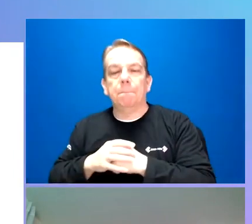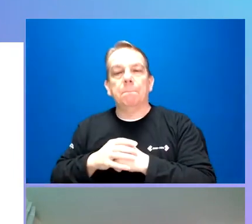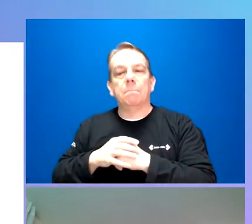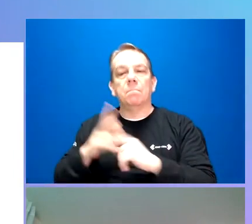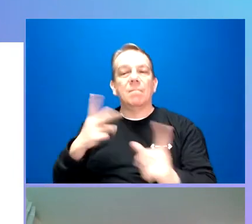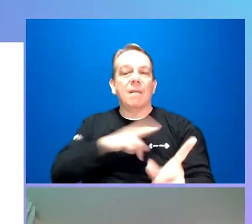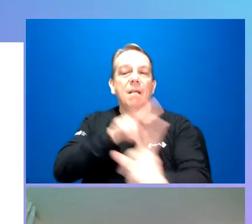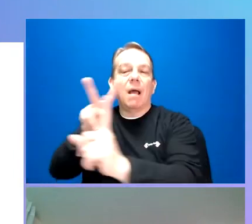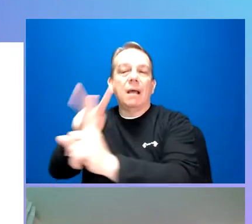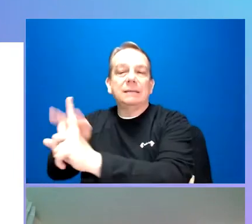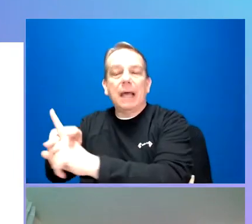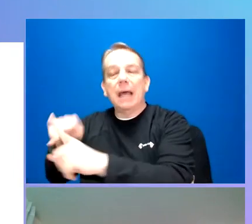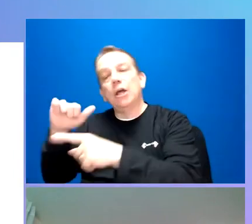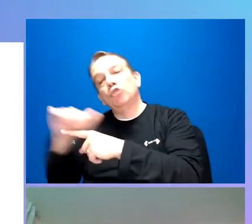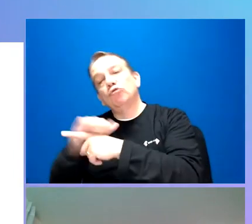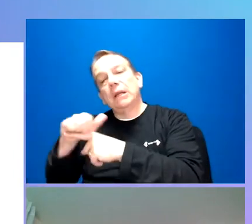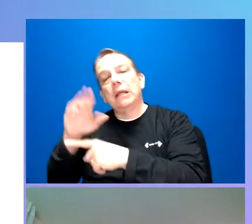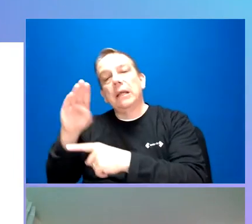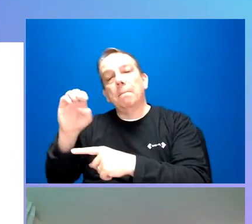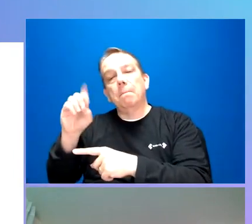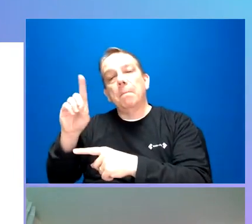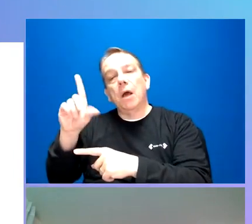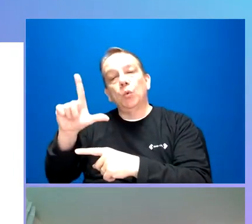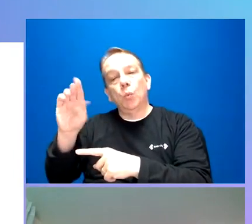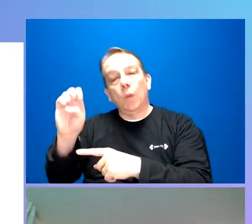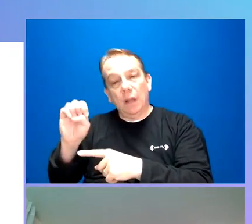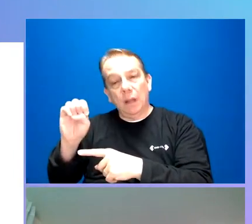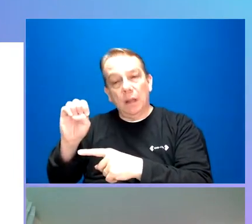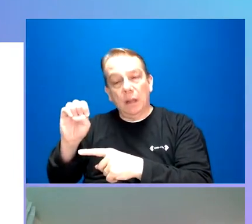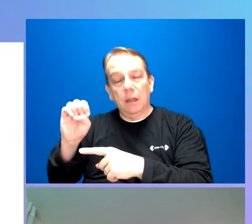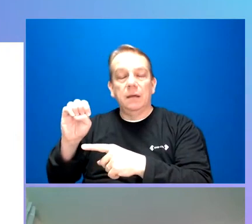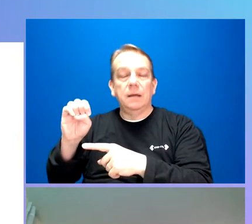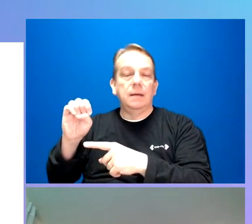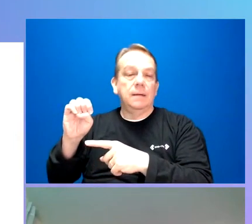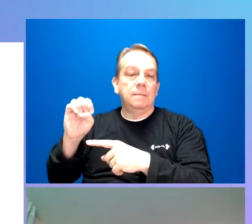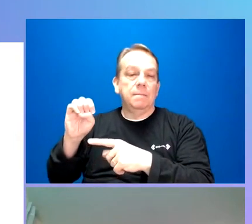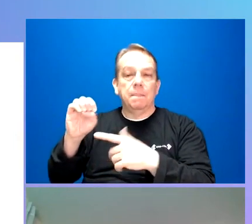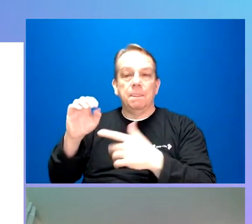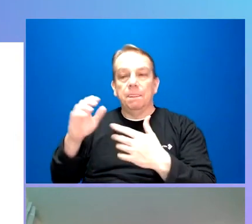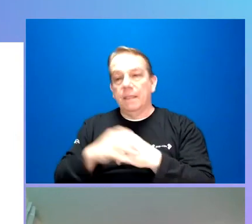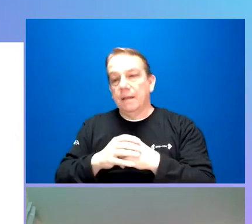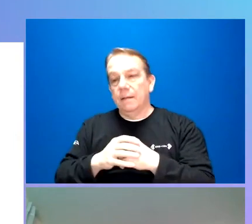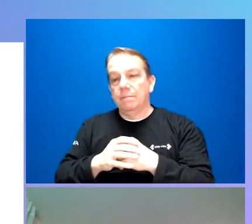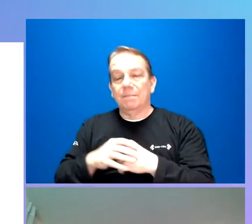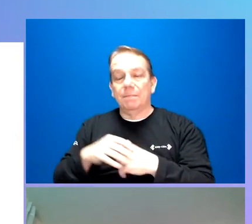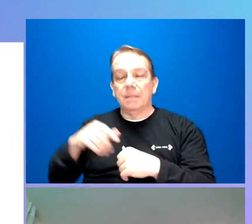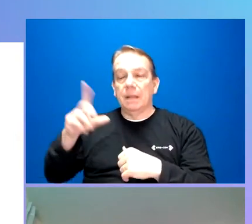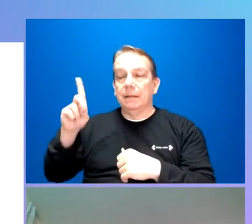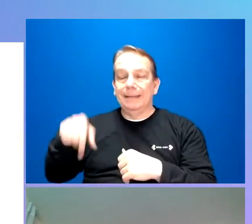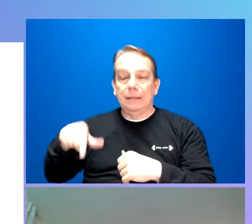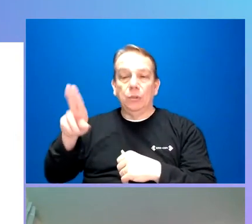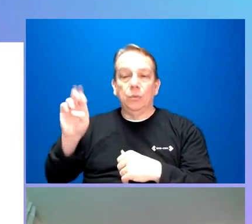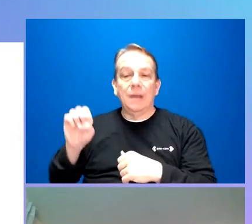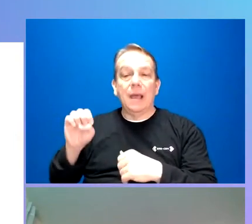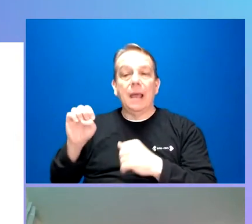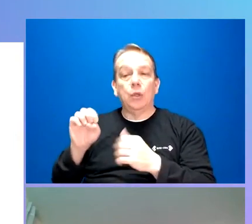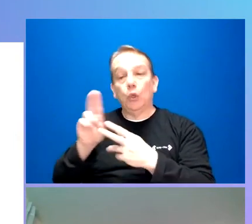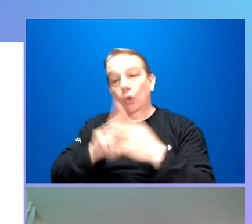you know, we have access to DQ University, we access their